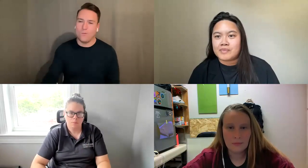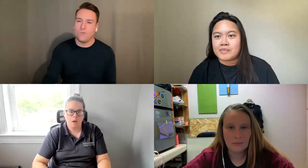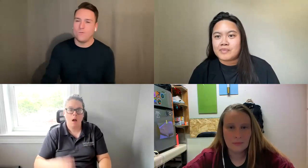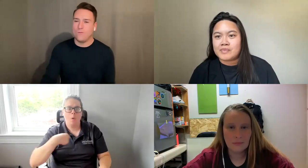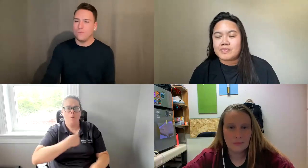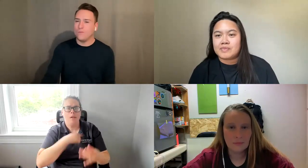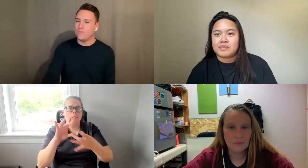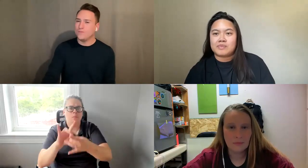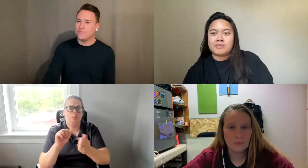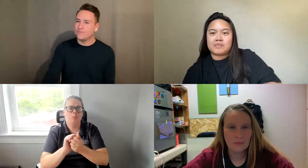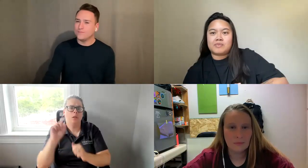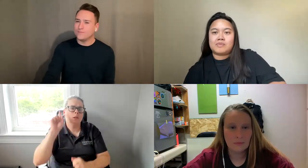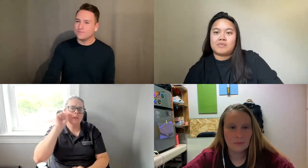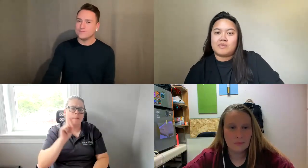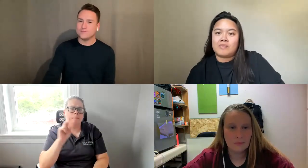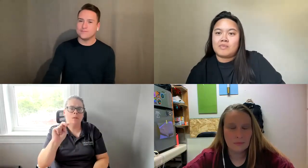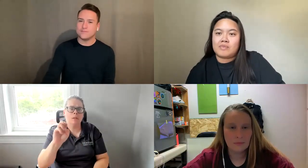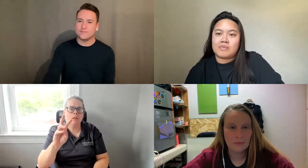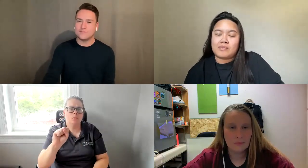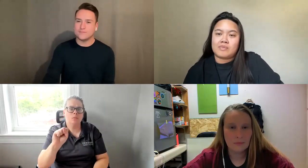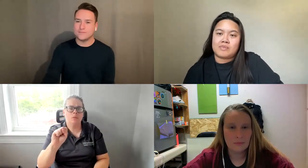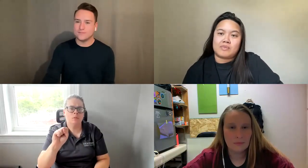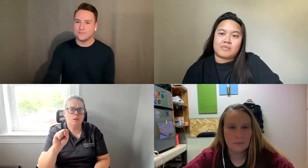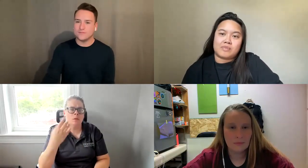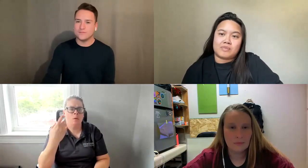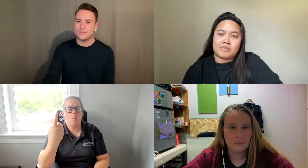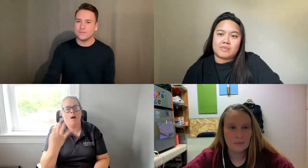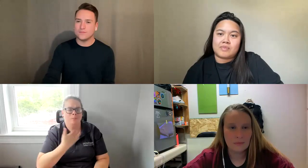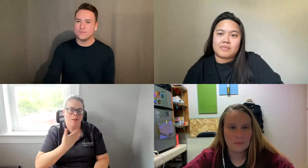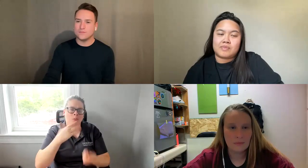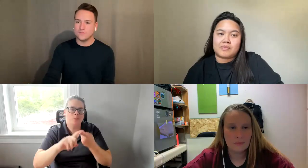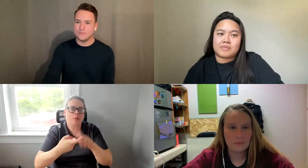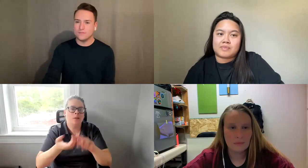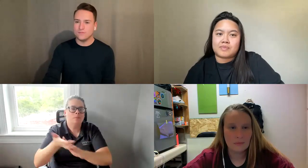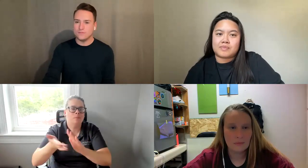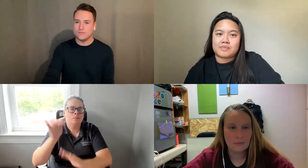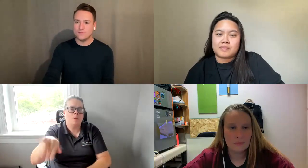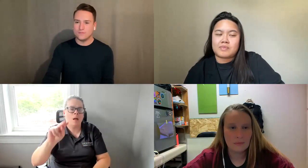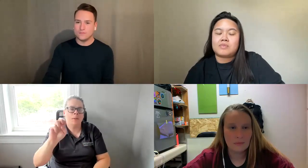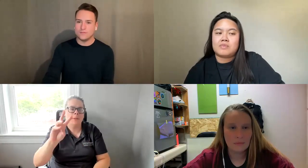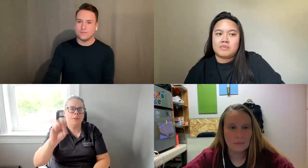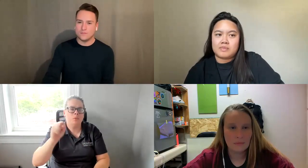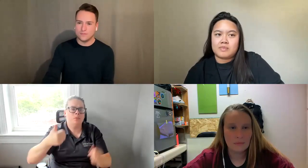We reached out with the deaf news that was one of our good friends who